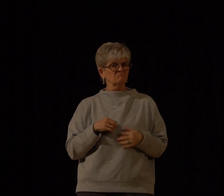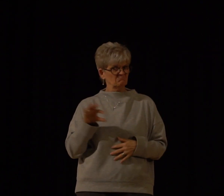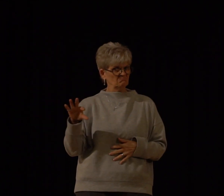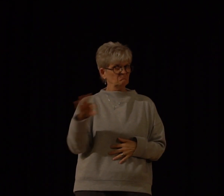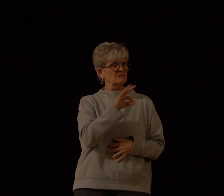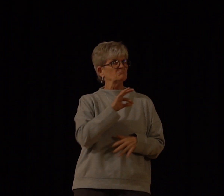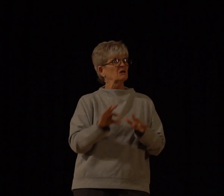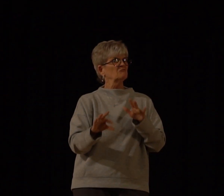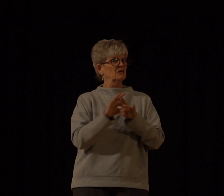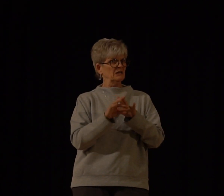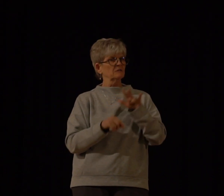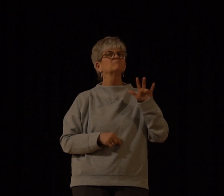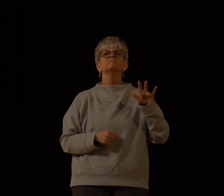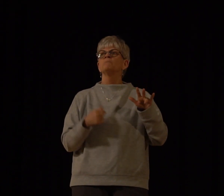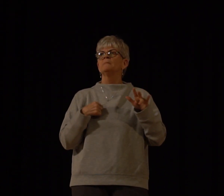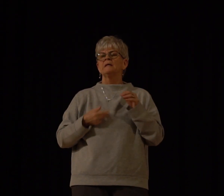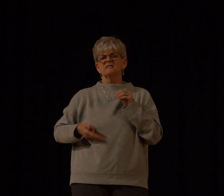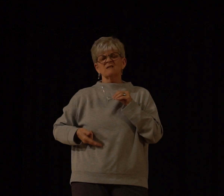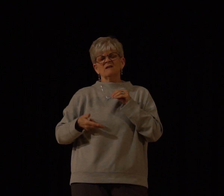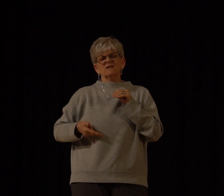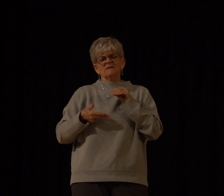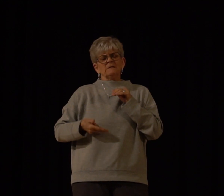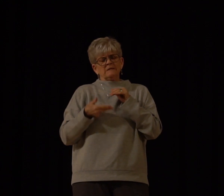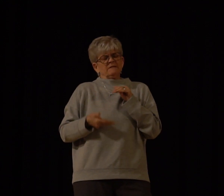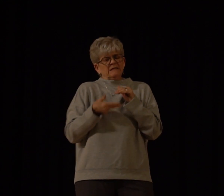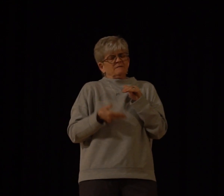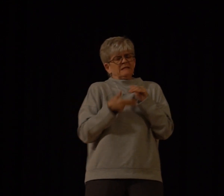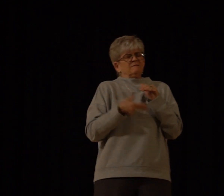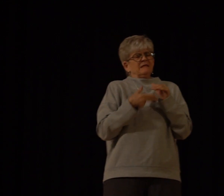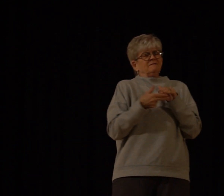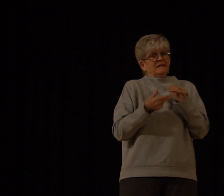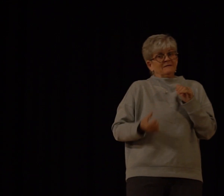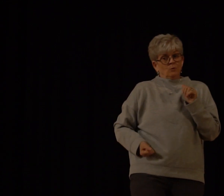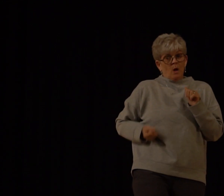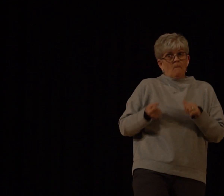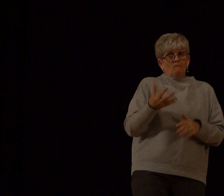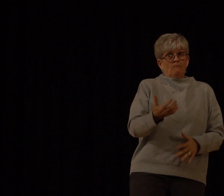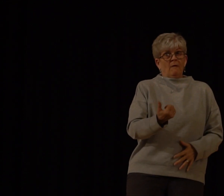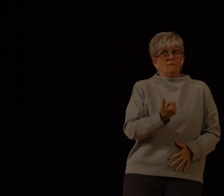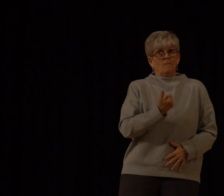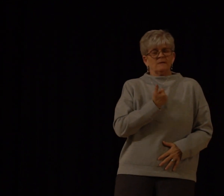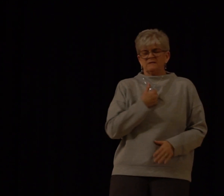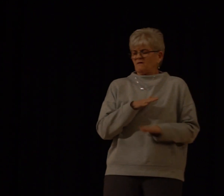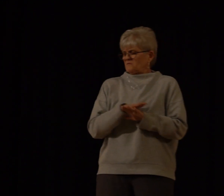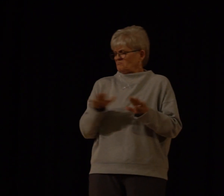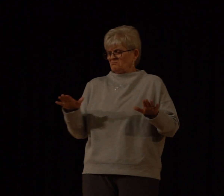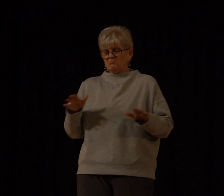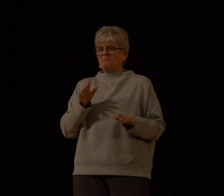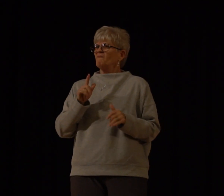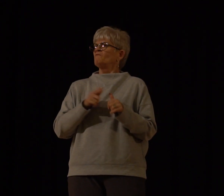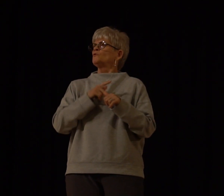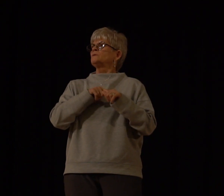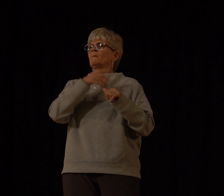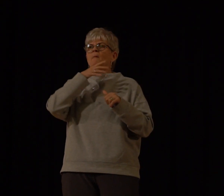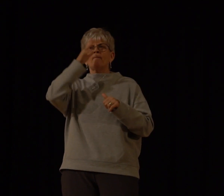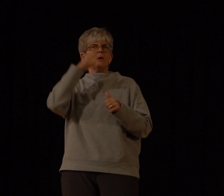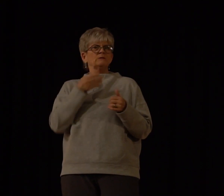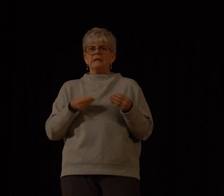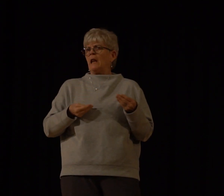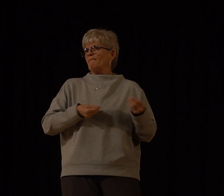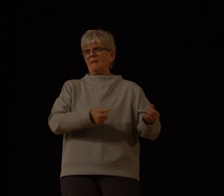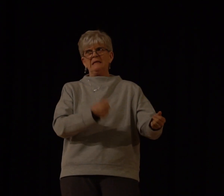Usually get a senior class ring in Gallaudet, so I saved all of my money. I didn't spend in anything